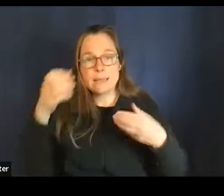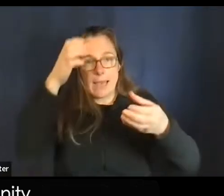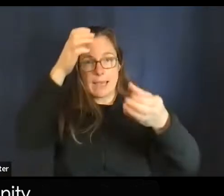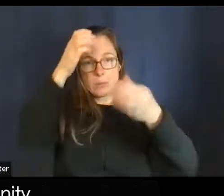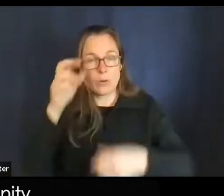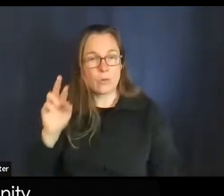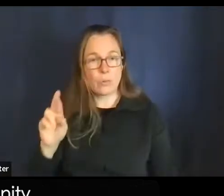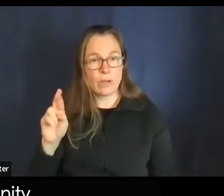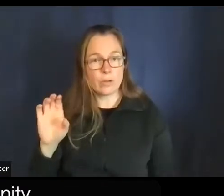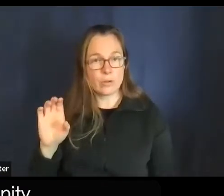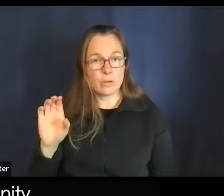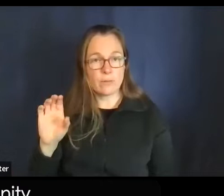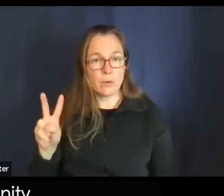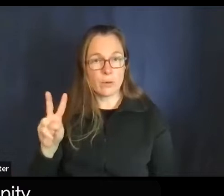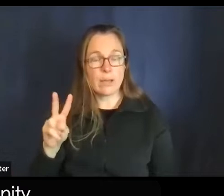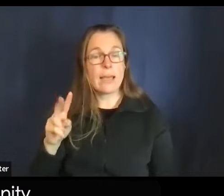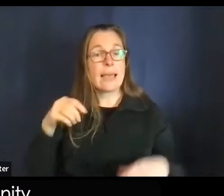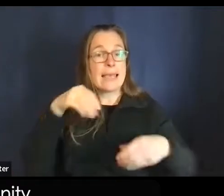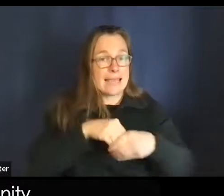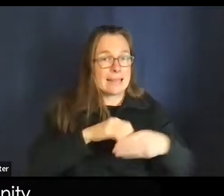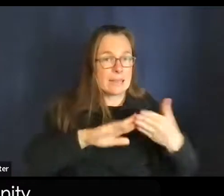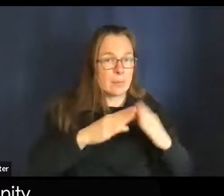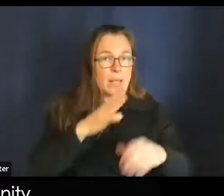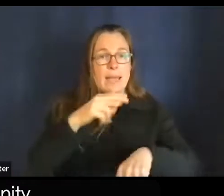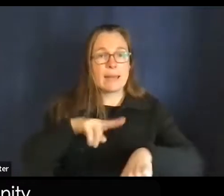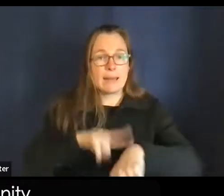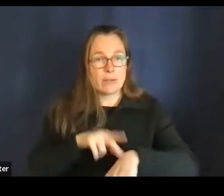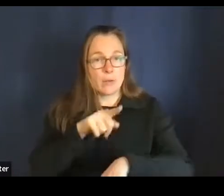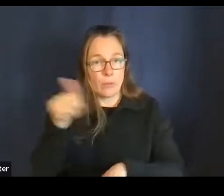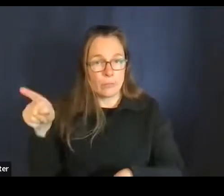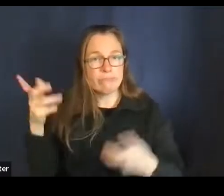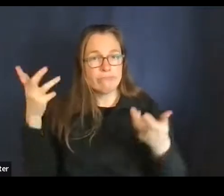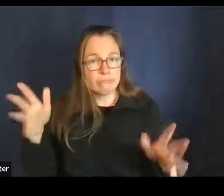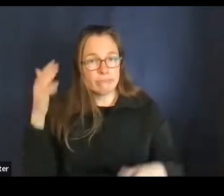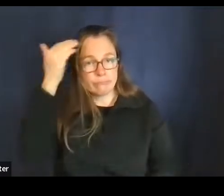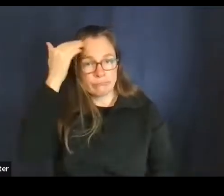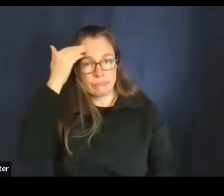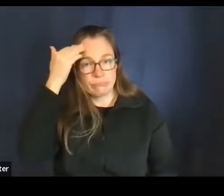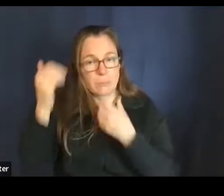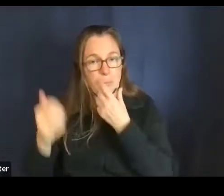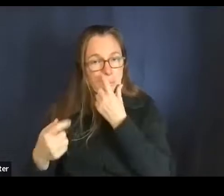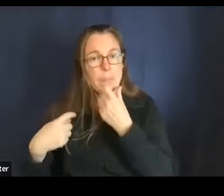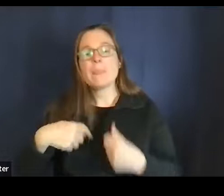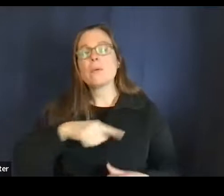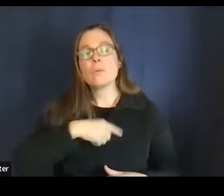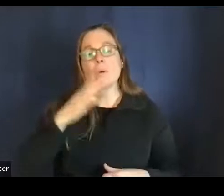in the community and nationally who have actually worked on these issues. So we are absolutely going to be drawing from the best and brightest